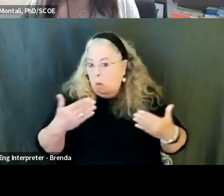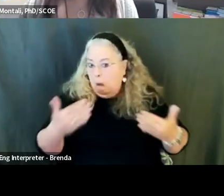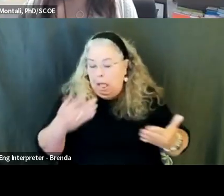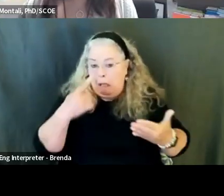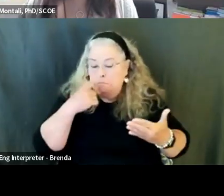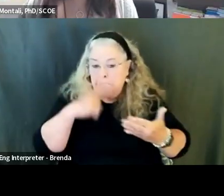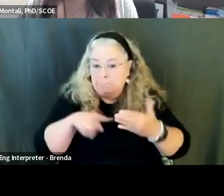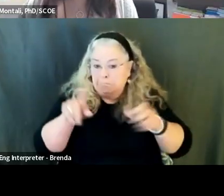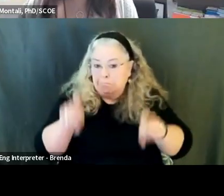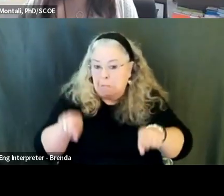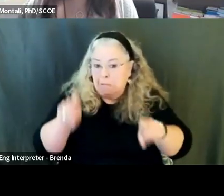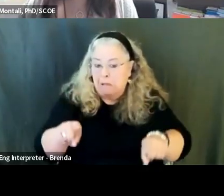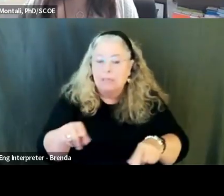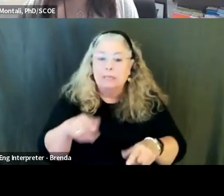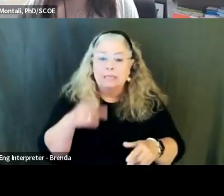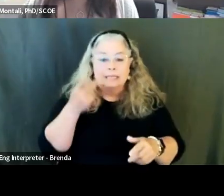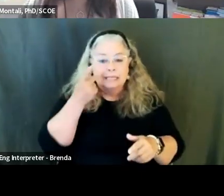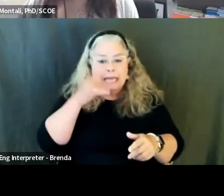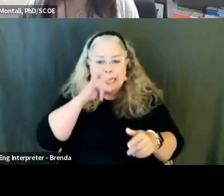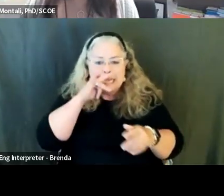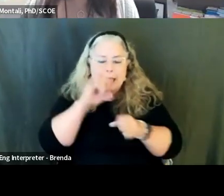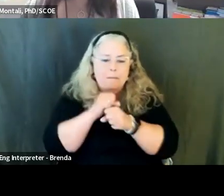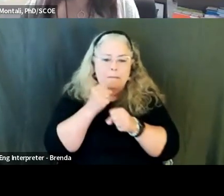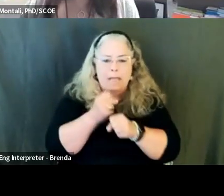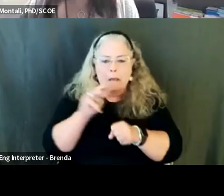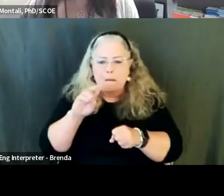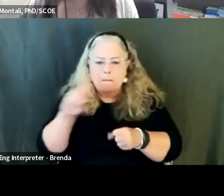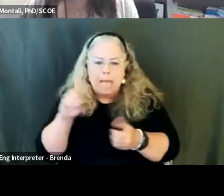And to see that and to see the kids making mud pies and they're they're paying for their